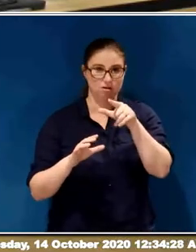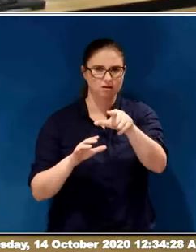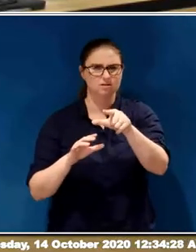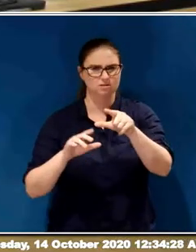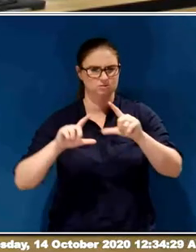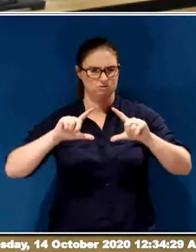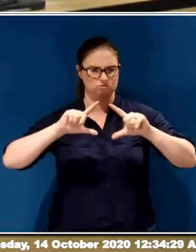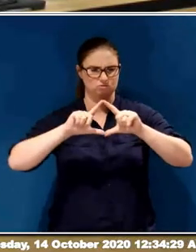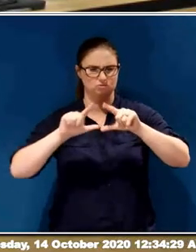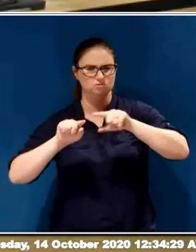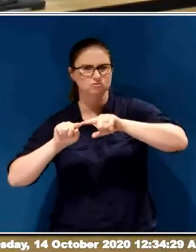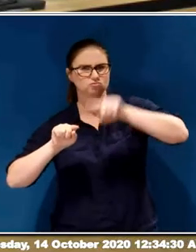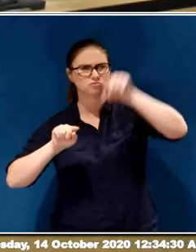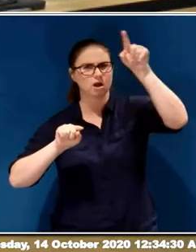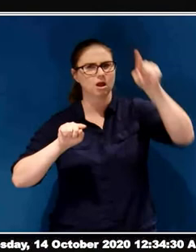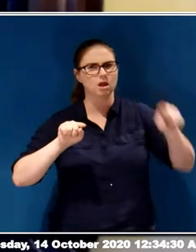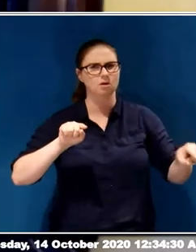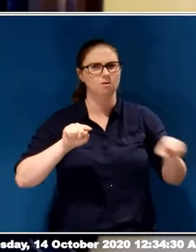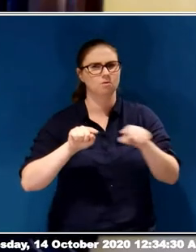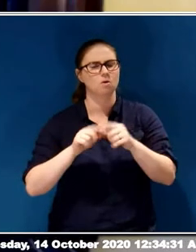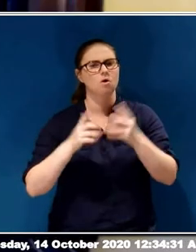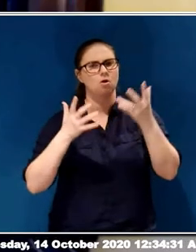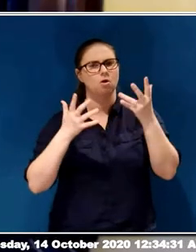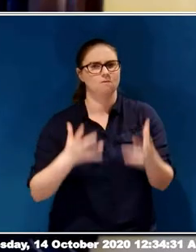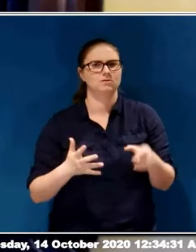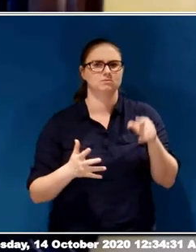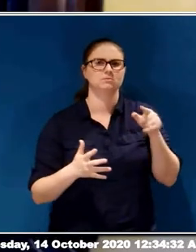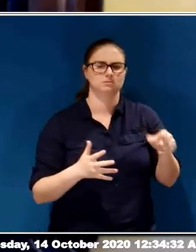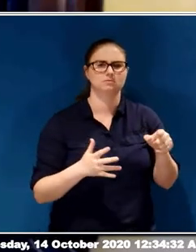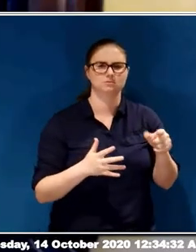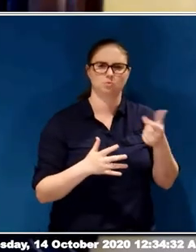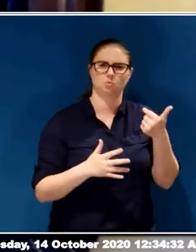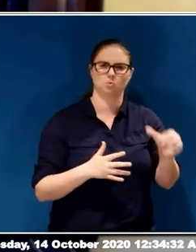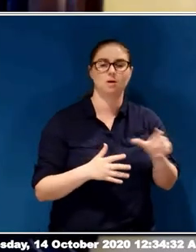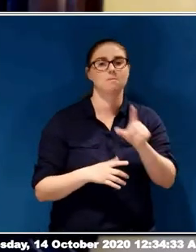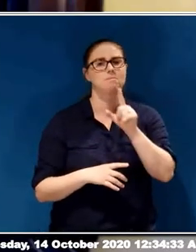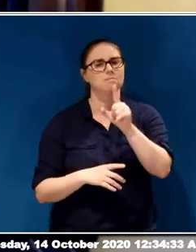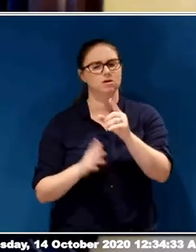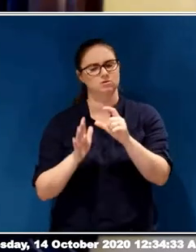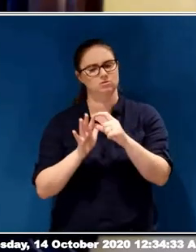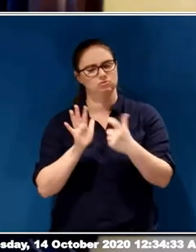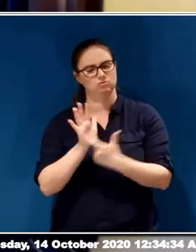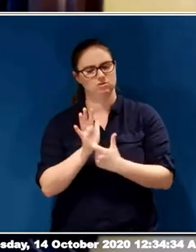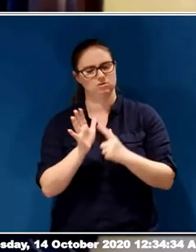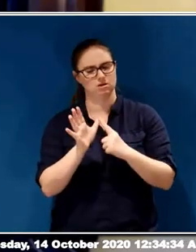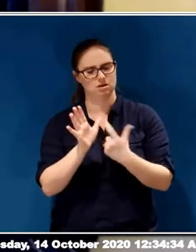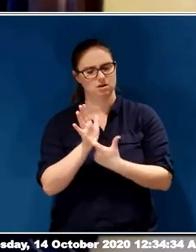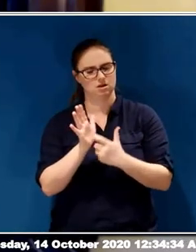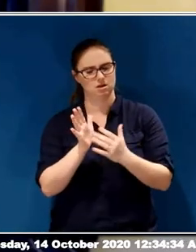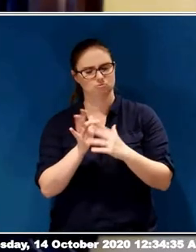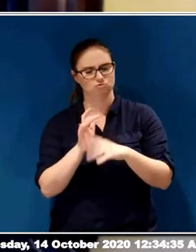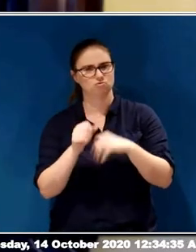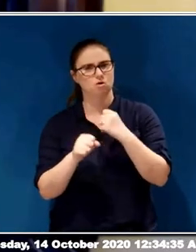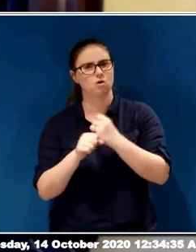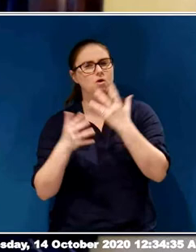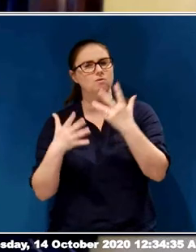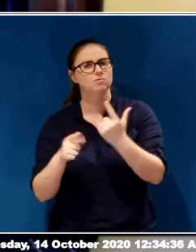PBS is represented through a triangle. It is one of version of an MTSS, a multi-tiered model.